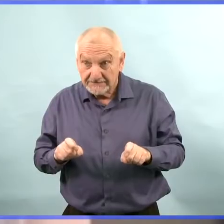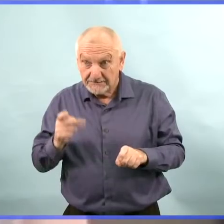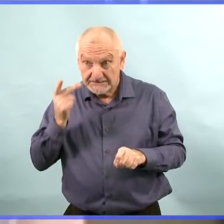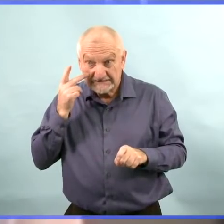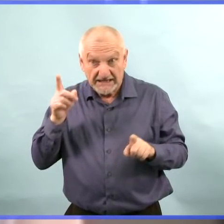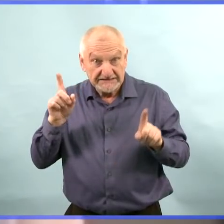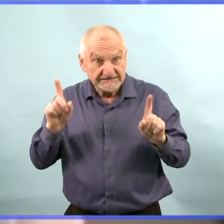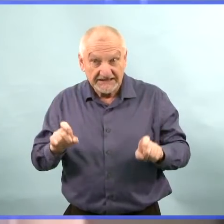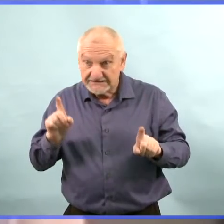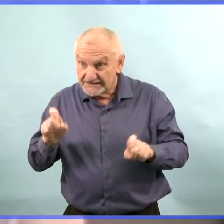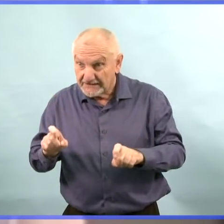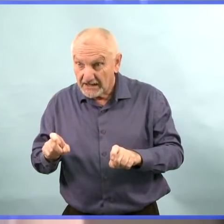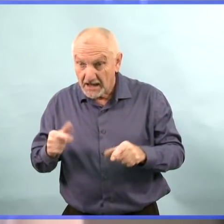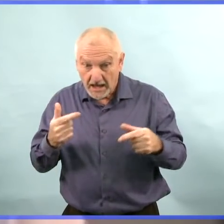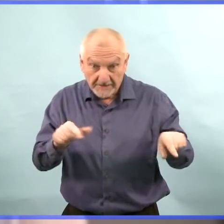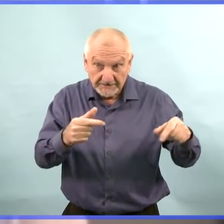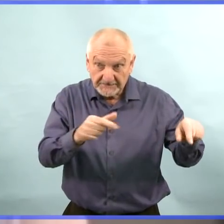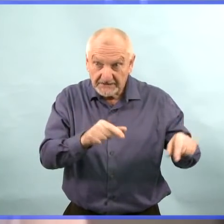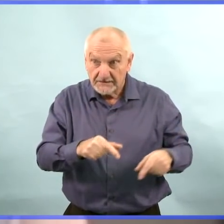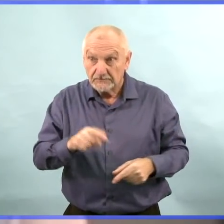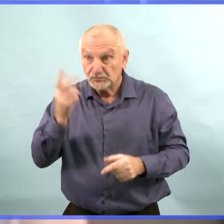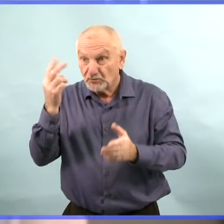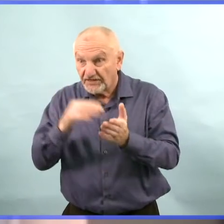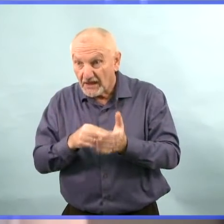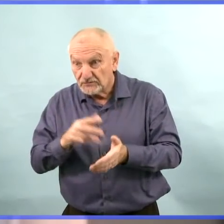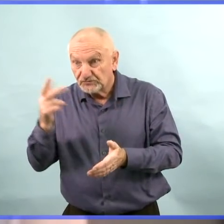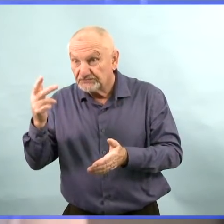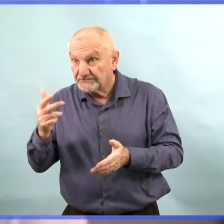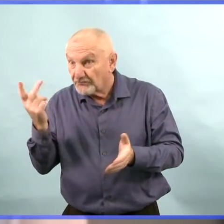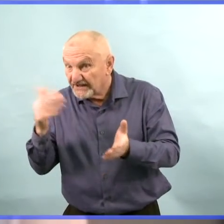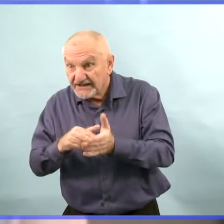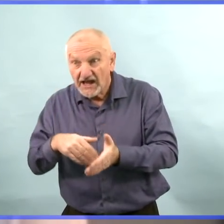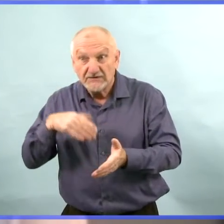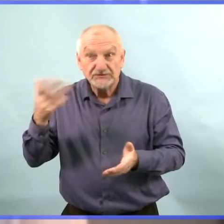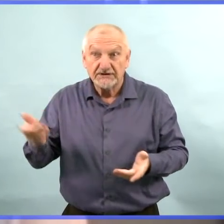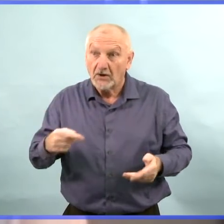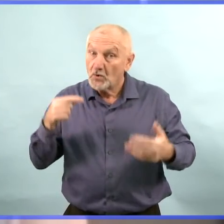over the last several days and so really want to say uh thanks again to all their hard work